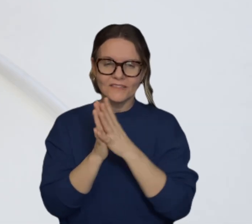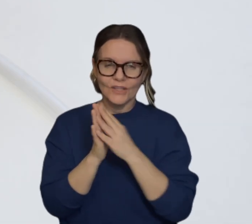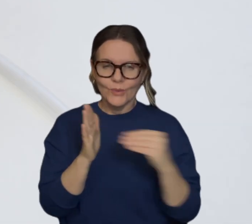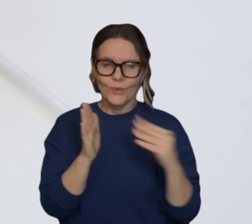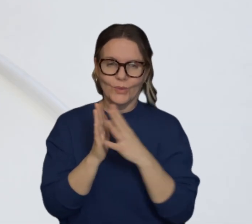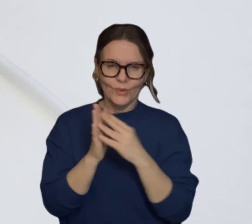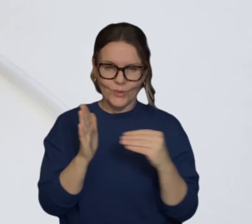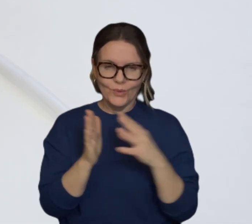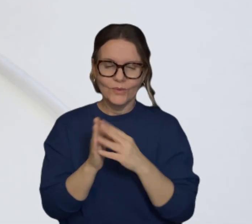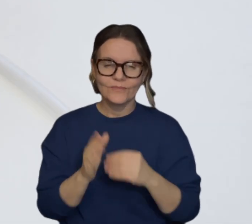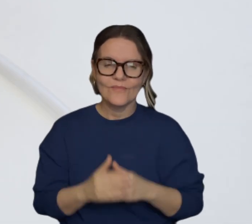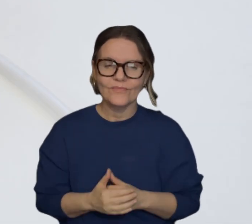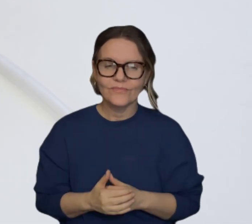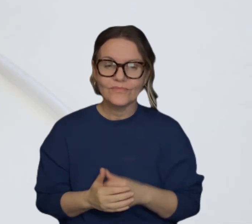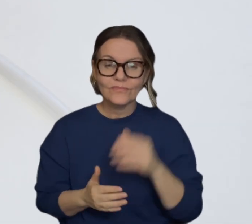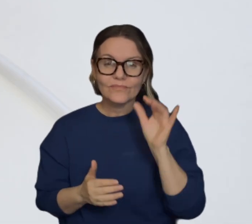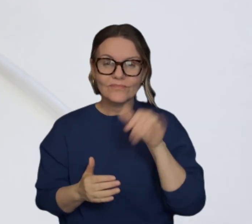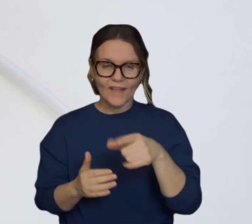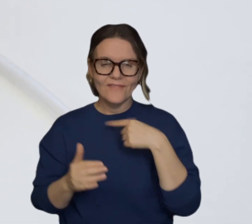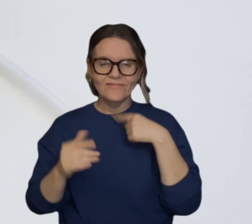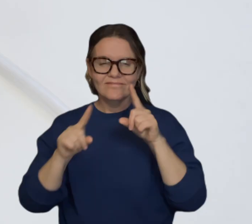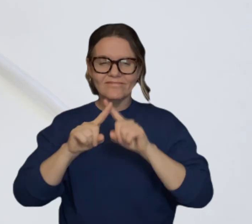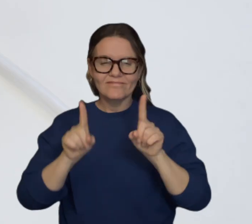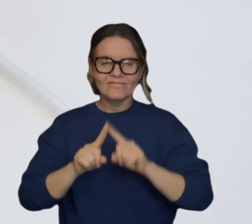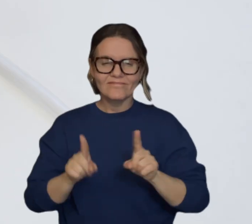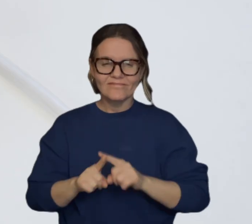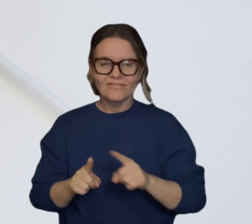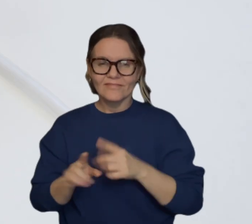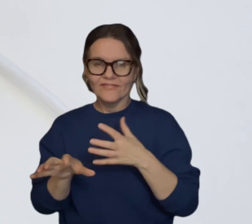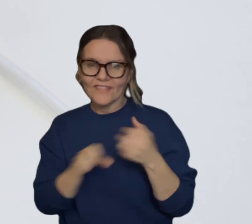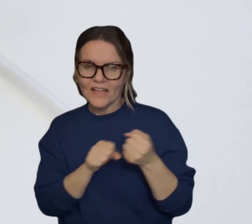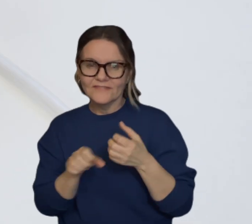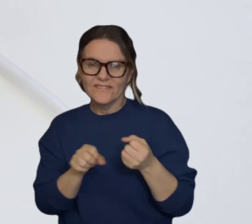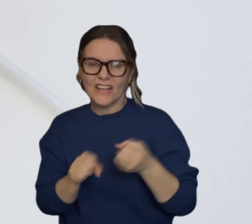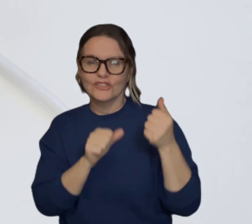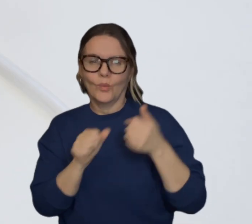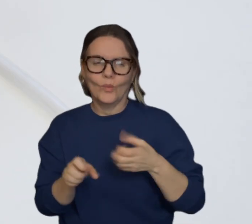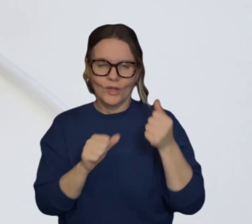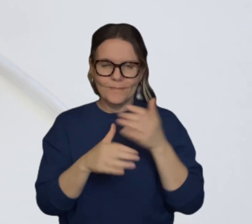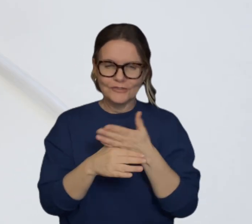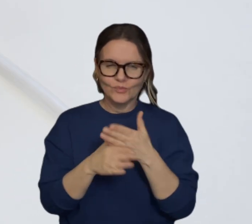this mode tends to be quicker in between suctions and a lighter suction to start your session